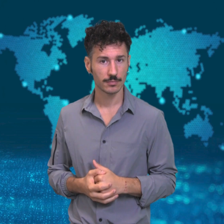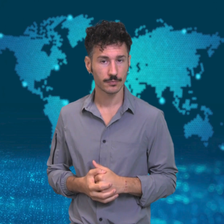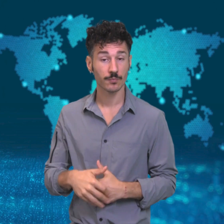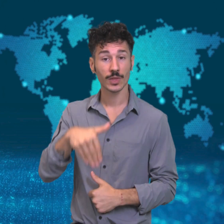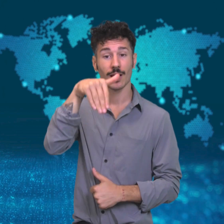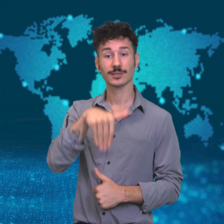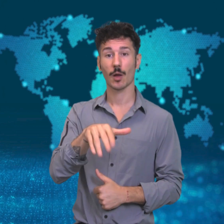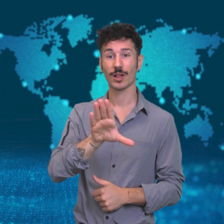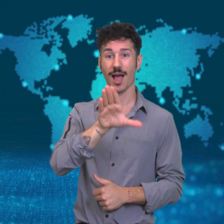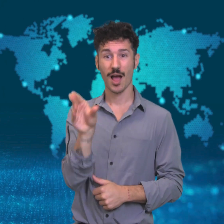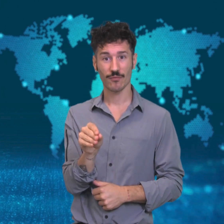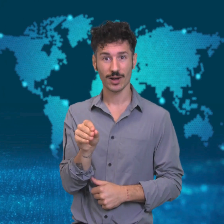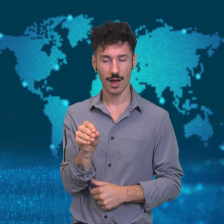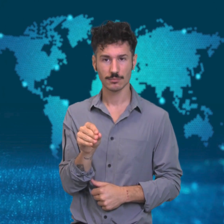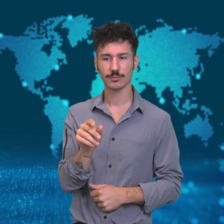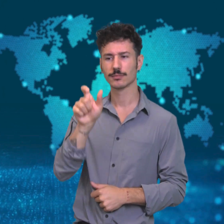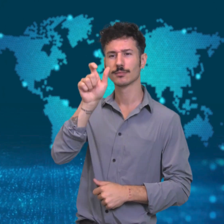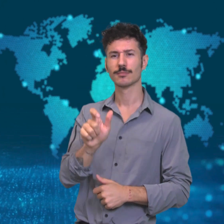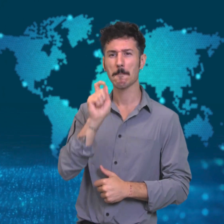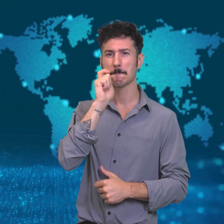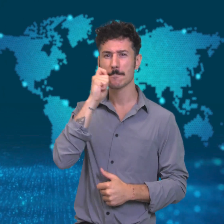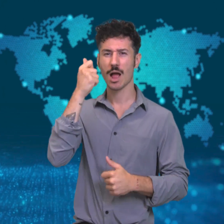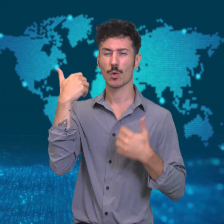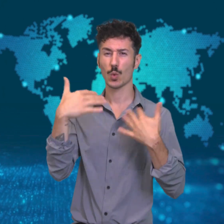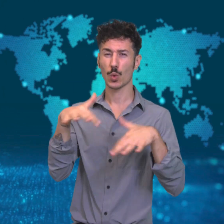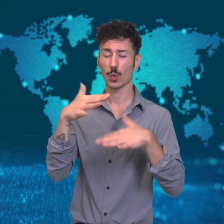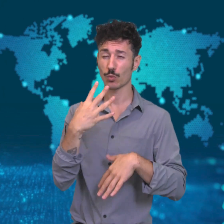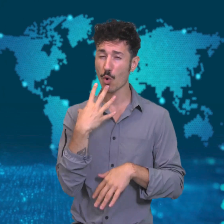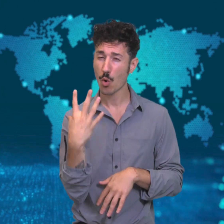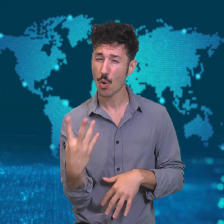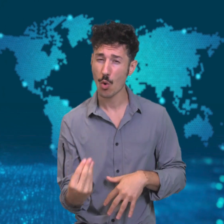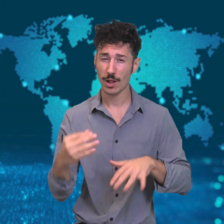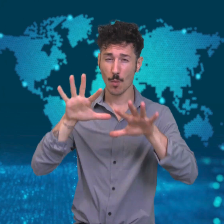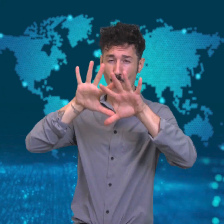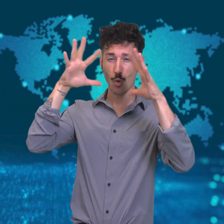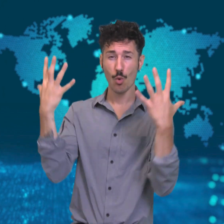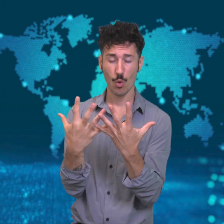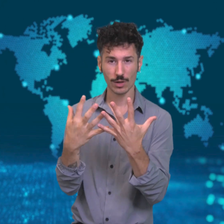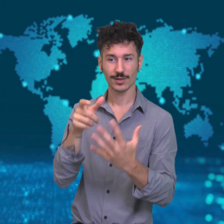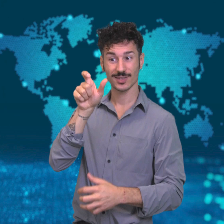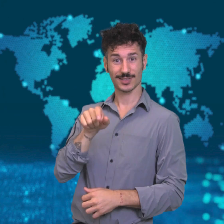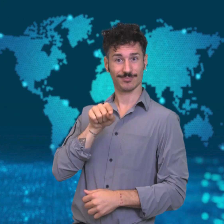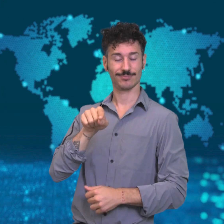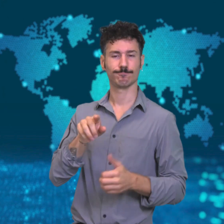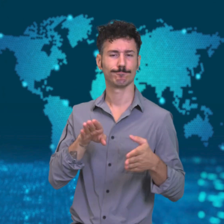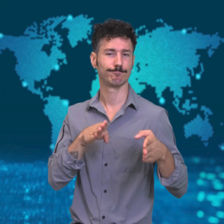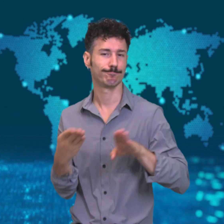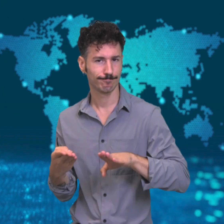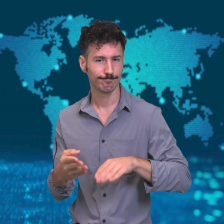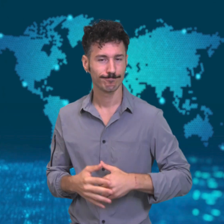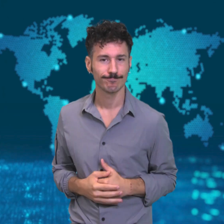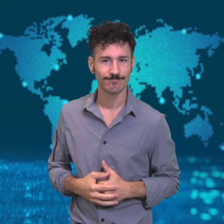Oldest man in the world dies.